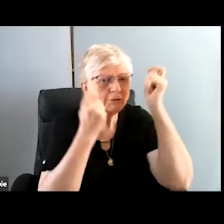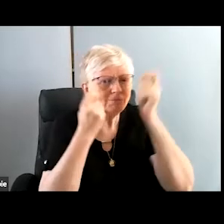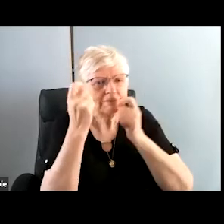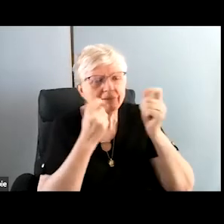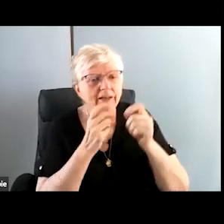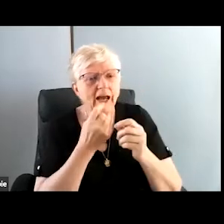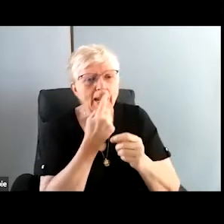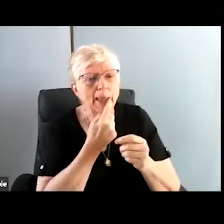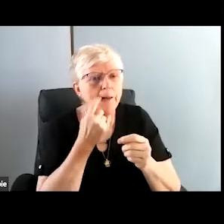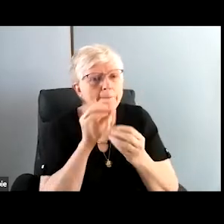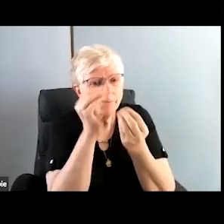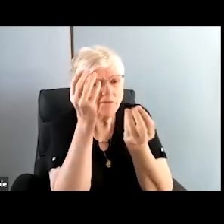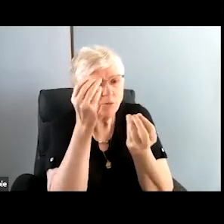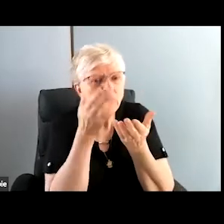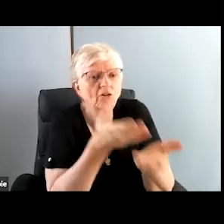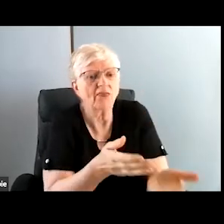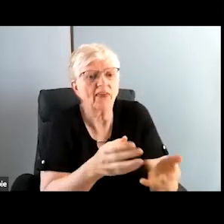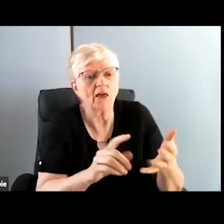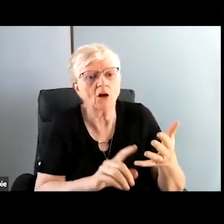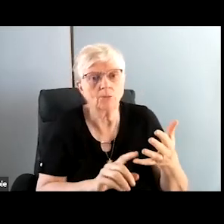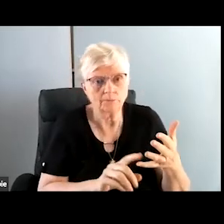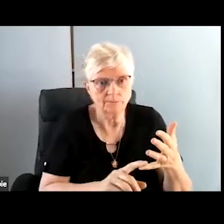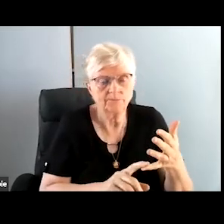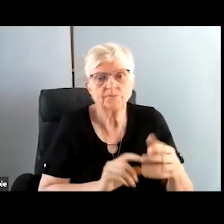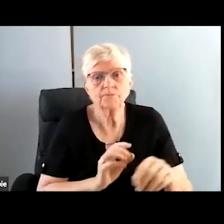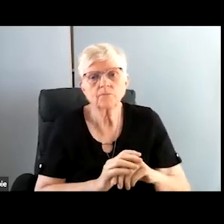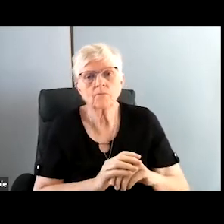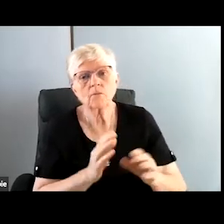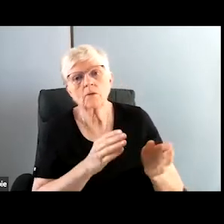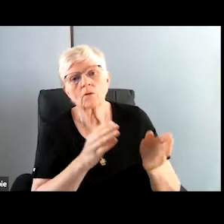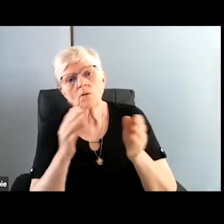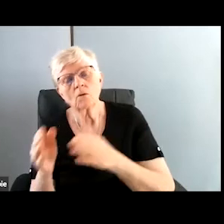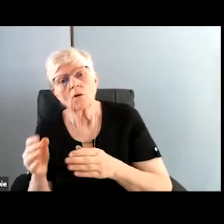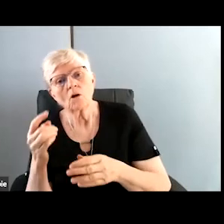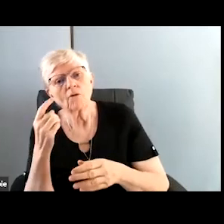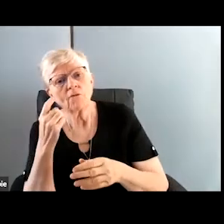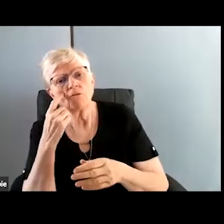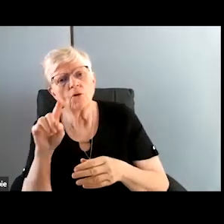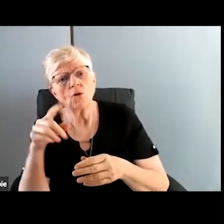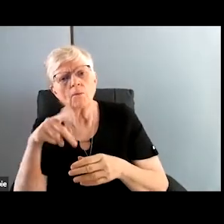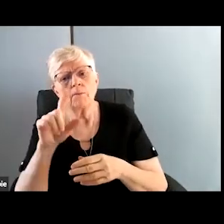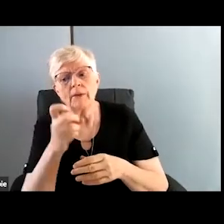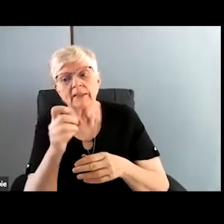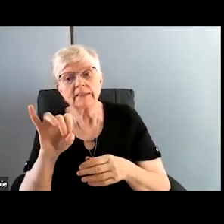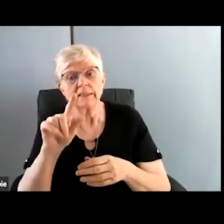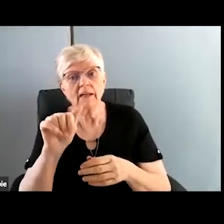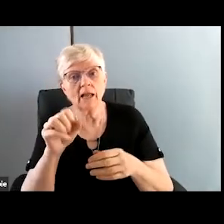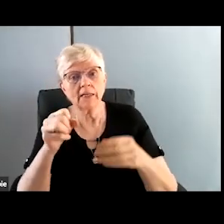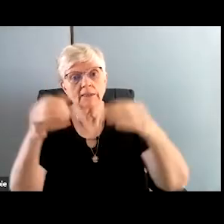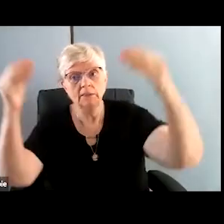LIP INFORMATION TO BE VISIBLE. THERE WERE SOME SIMILAR SUGGESTIONS FOR BEING ABLE THERE WERE SOME SIMILAR SUGGESTIONS FOR BEING ABLE TO